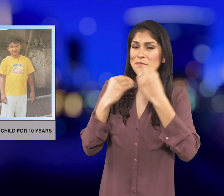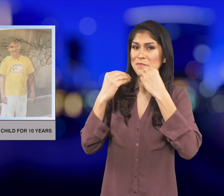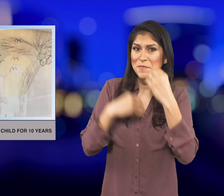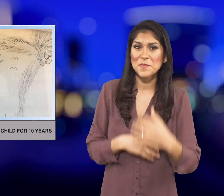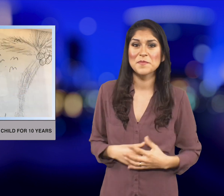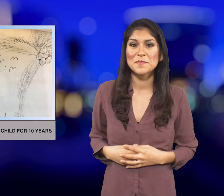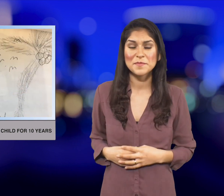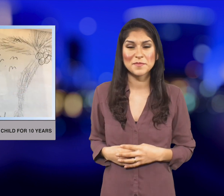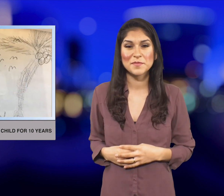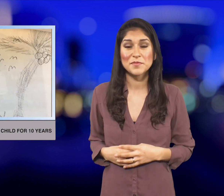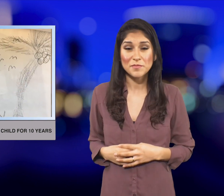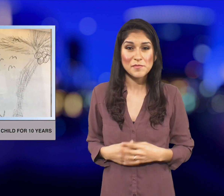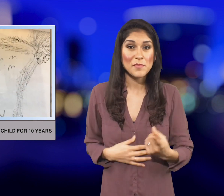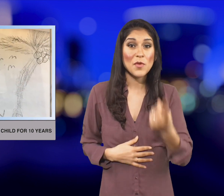and his meals.